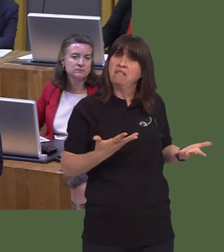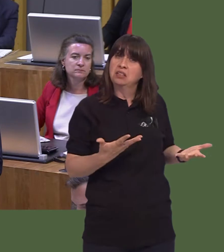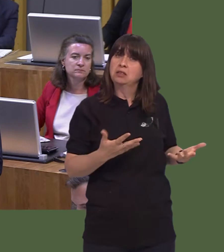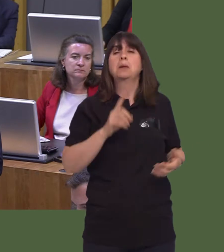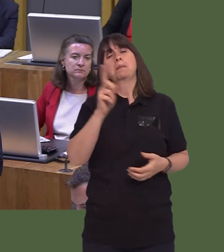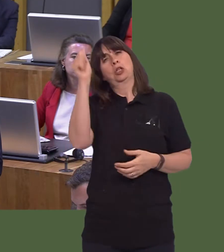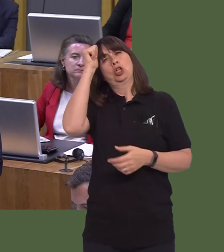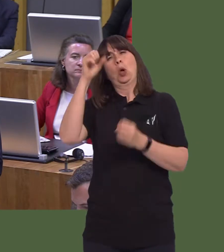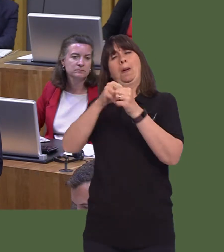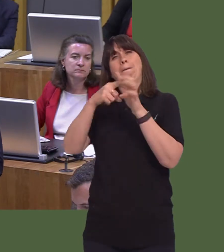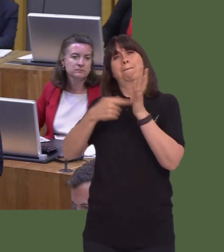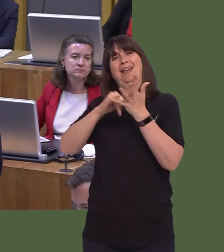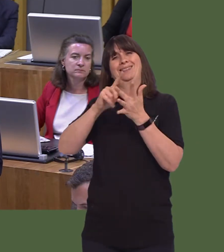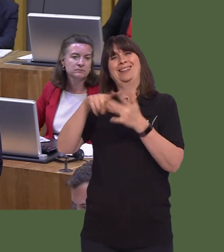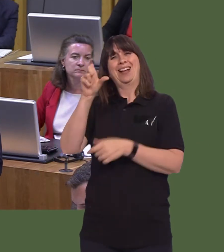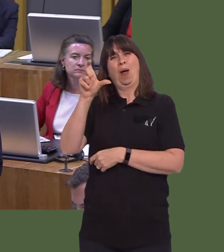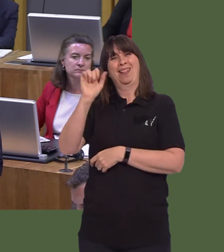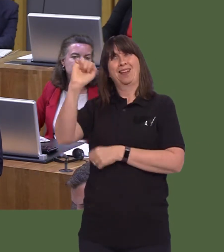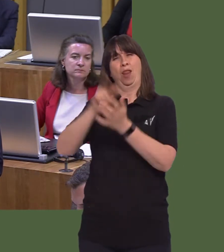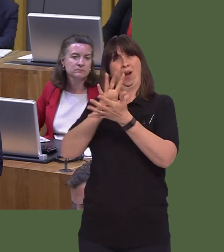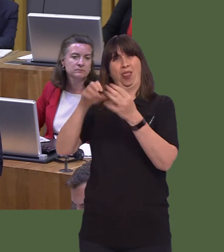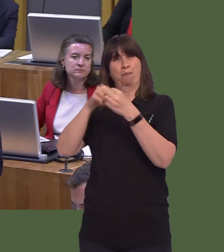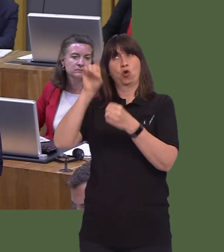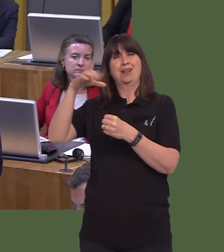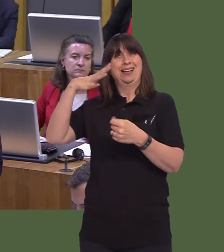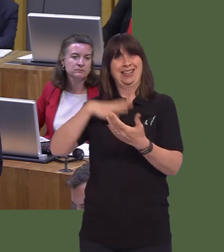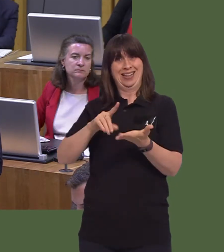Betsi is concerned, they will need to act on the report's findings, and as a Government